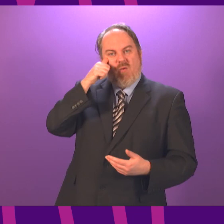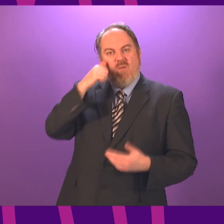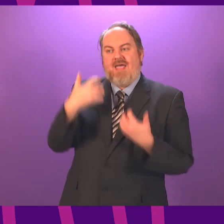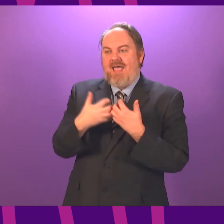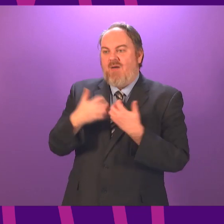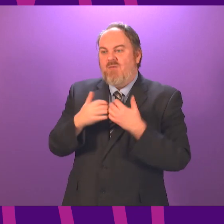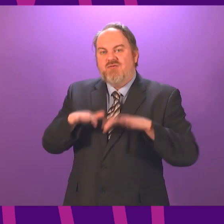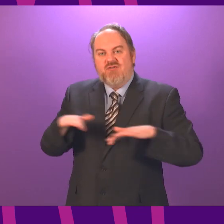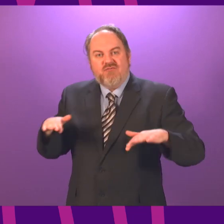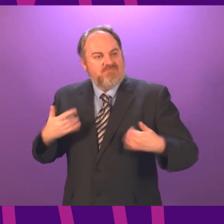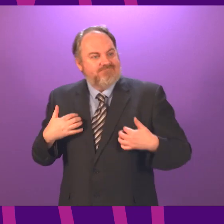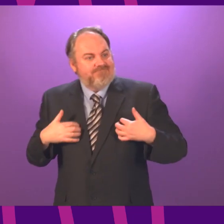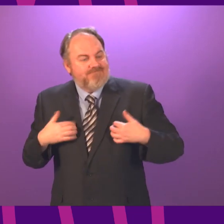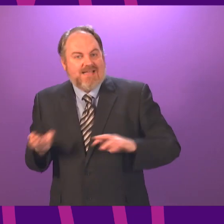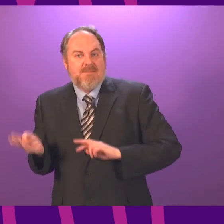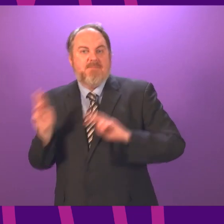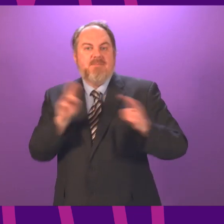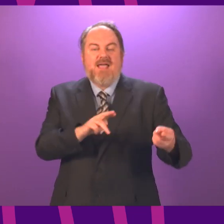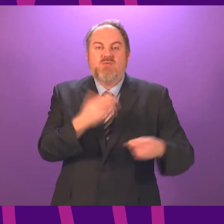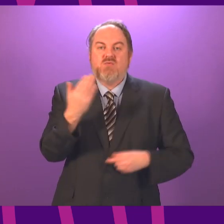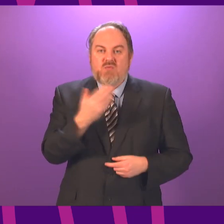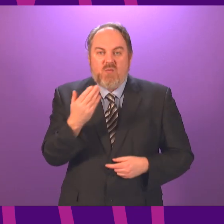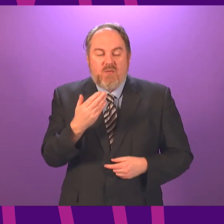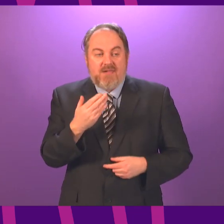to school, and I hope that we will have more evidence on the impact of vaccination, so